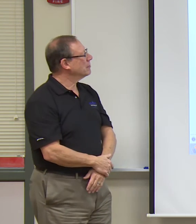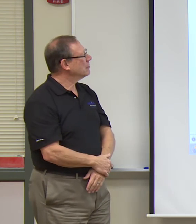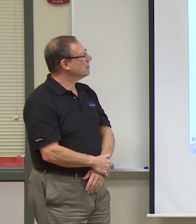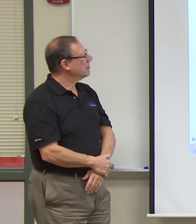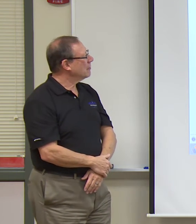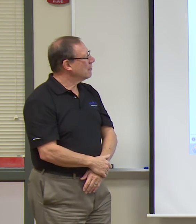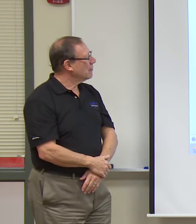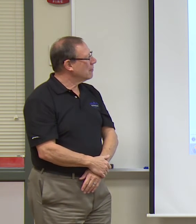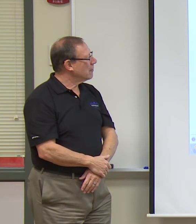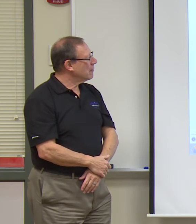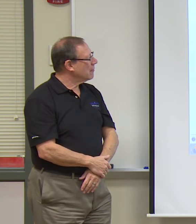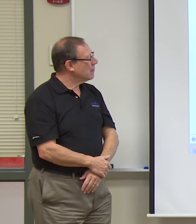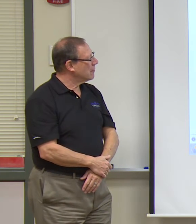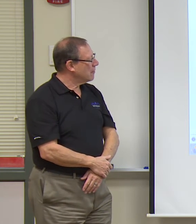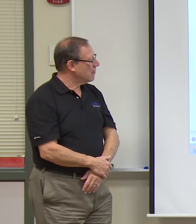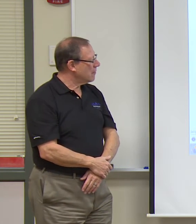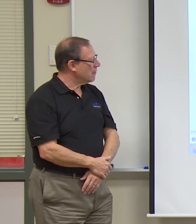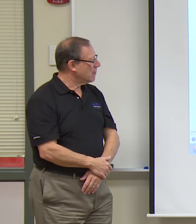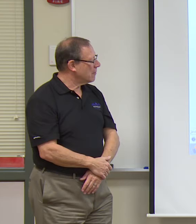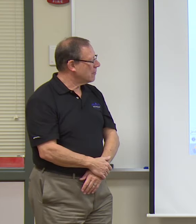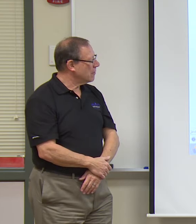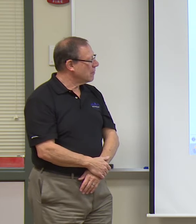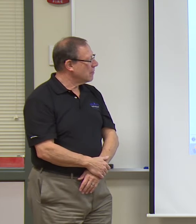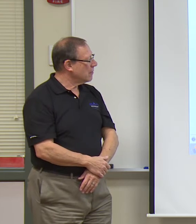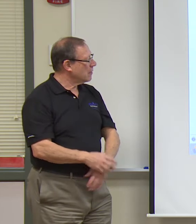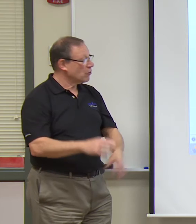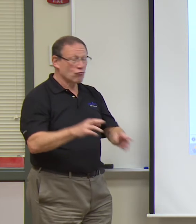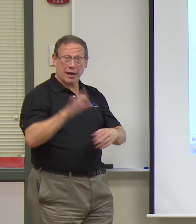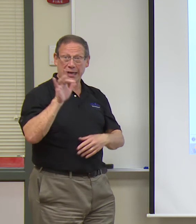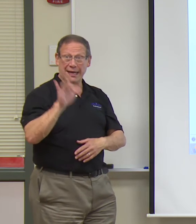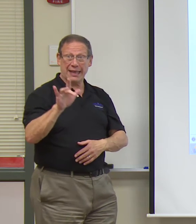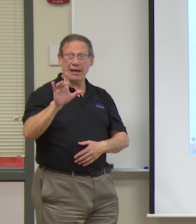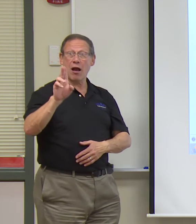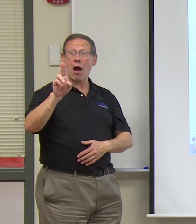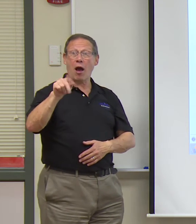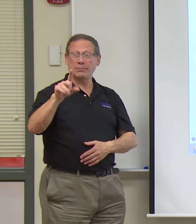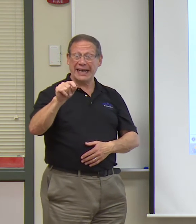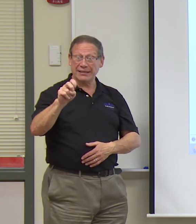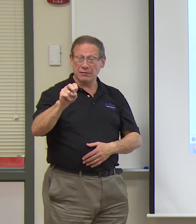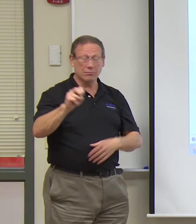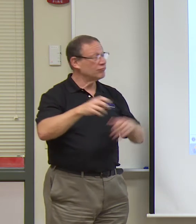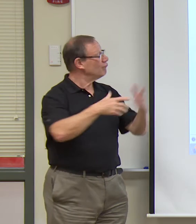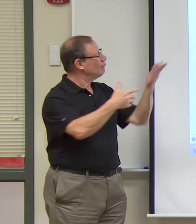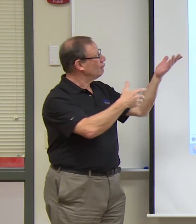When you're ready like that, you hit "Update," and now that has the start date there.